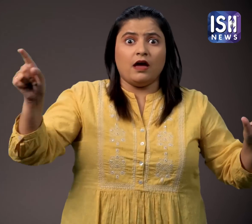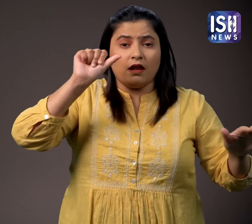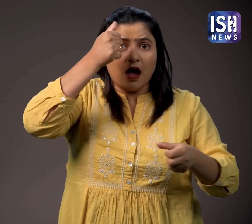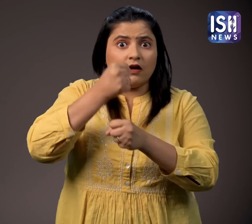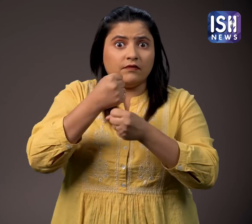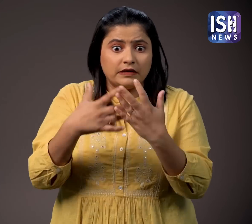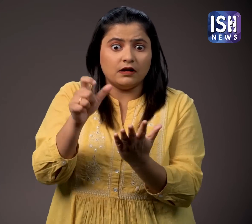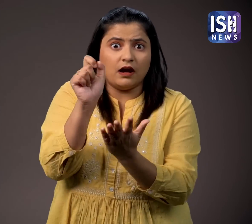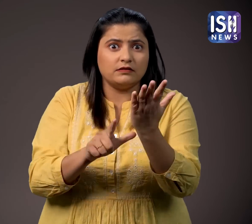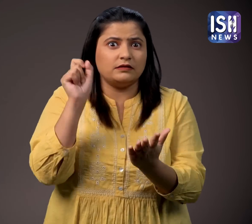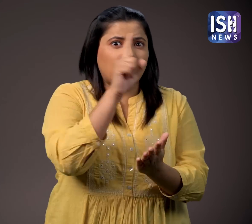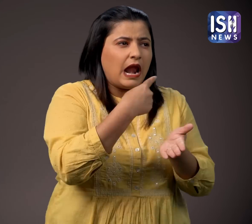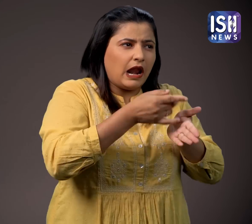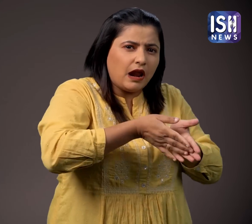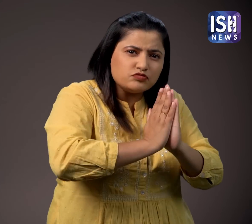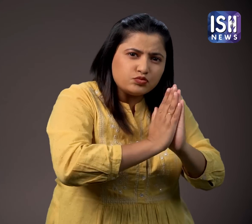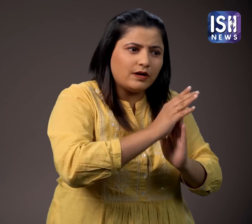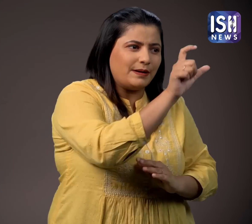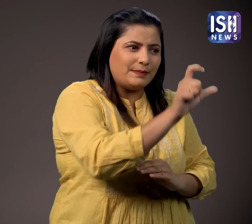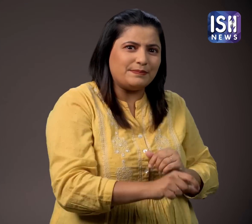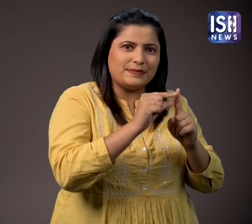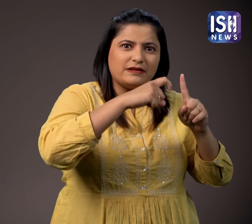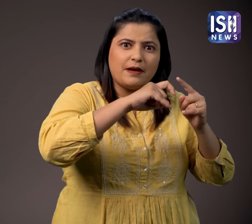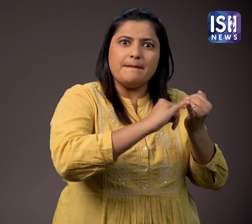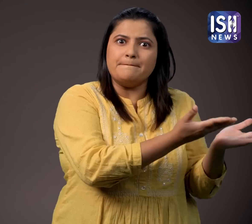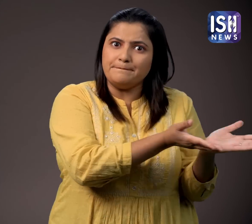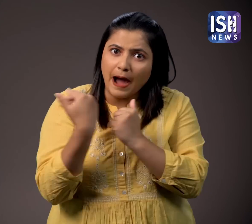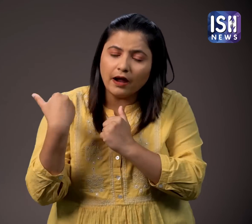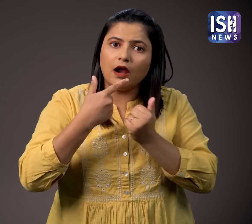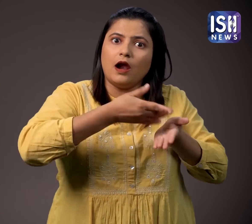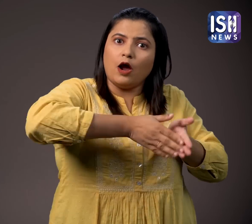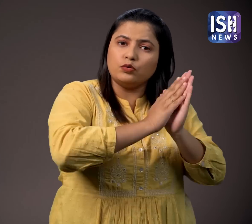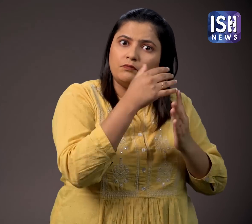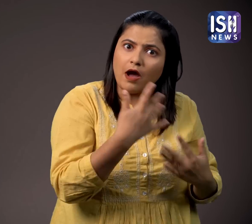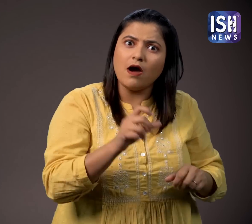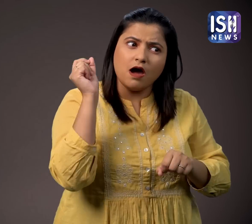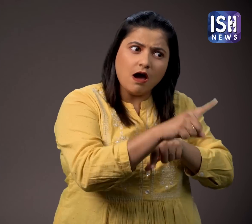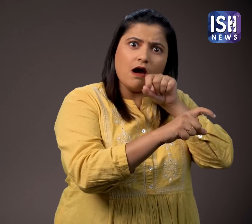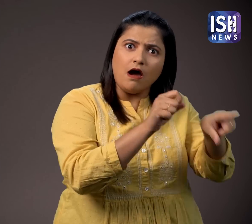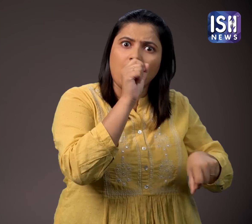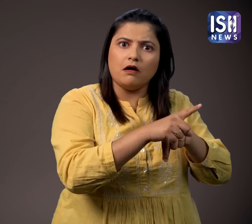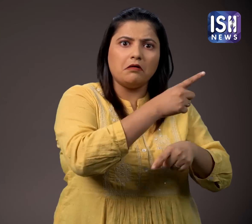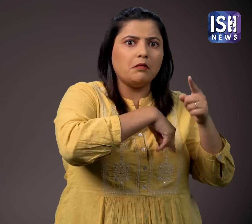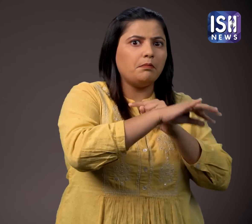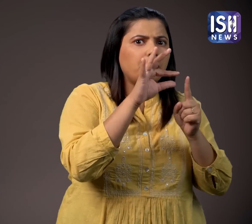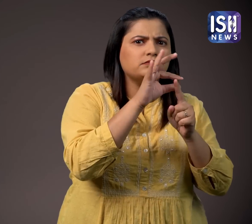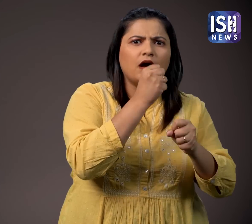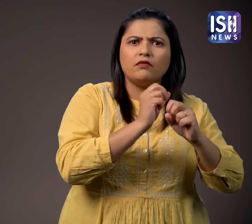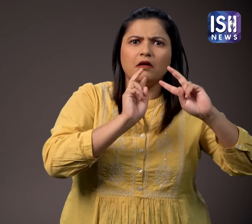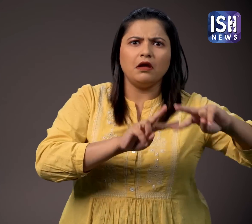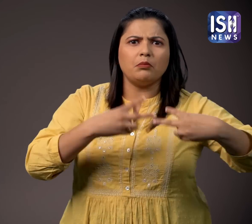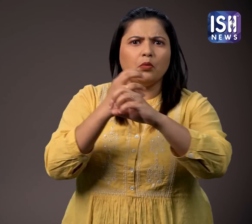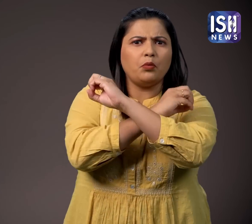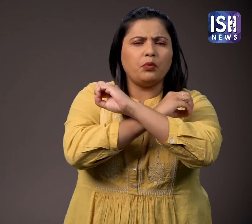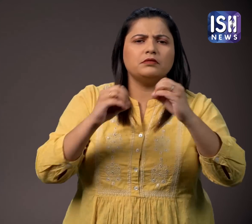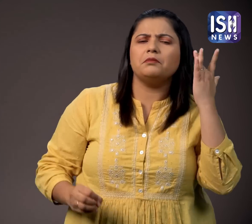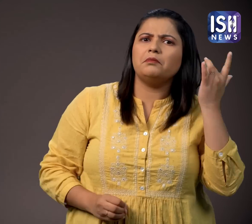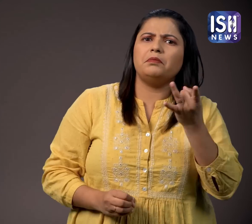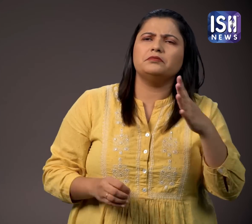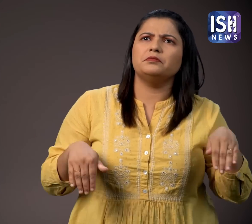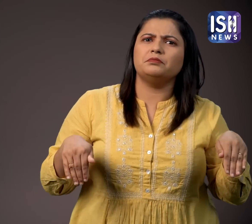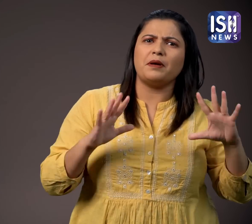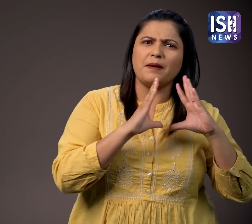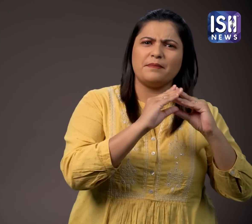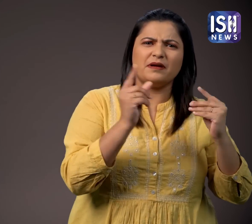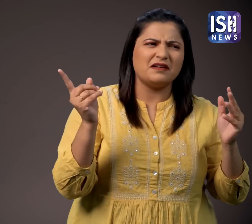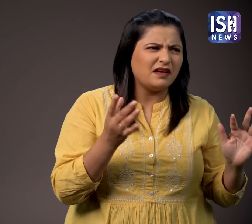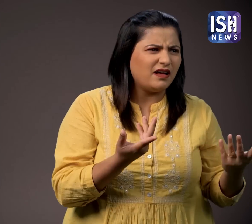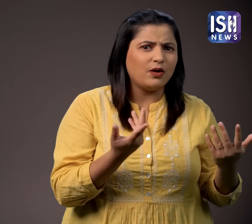Even after many protests and official requests from India, Pakistan has not responded, leaving the Indian authorities surprised.